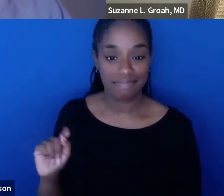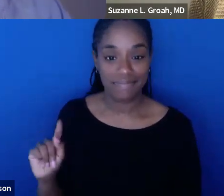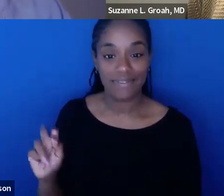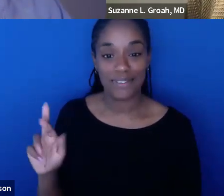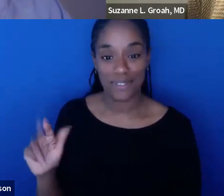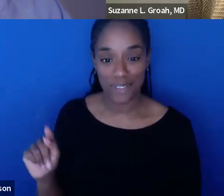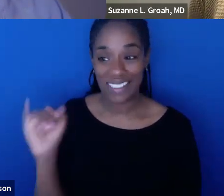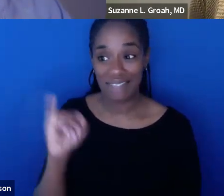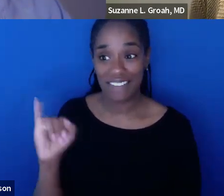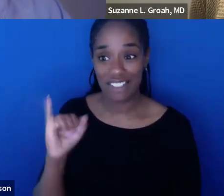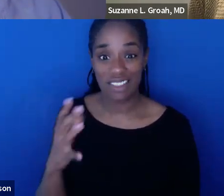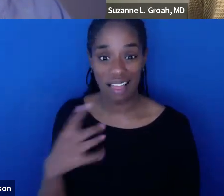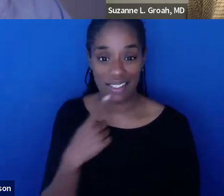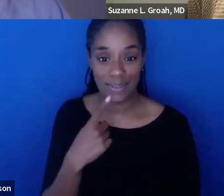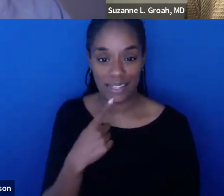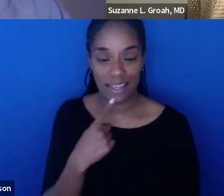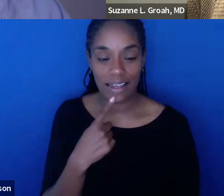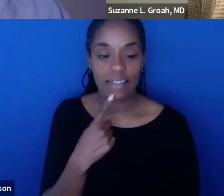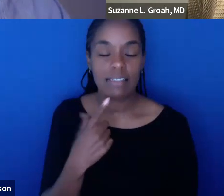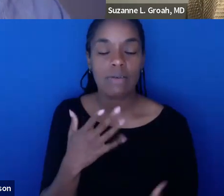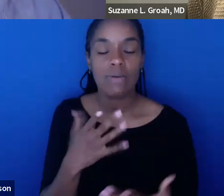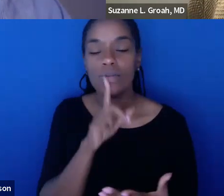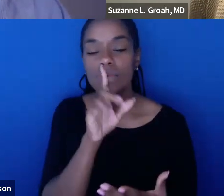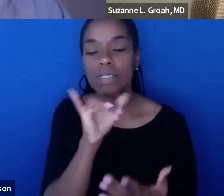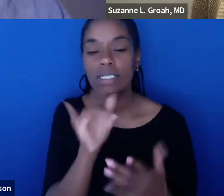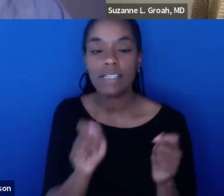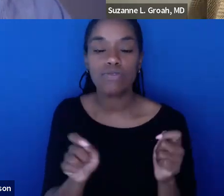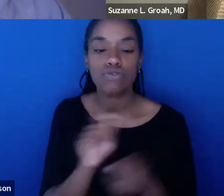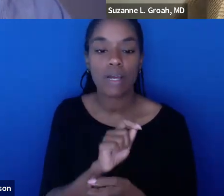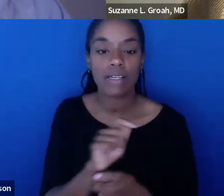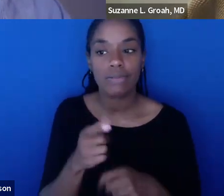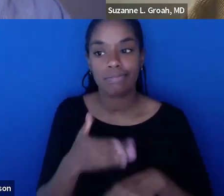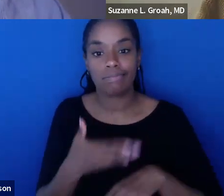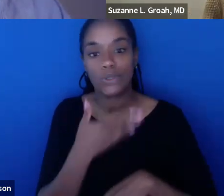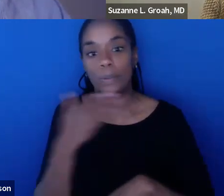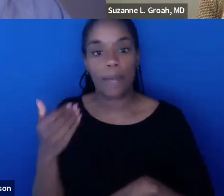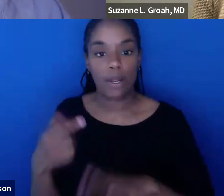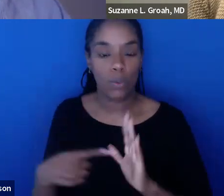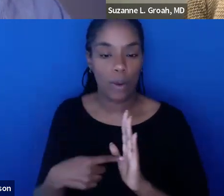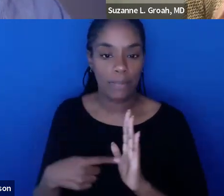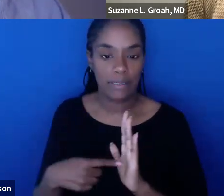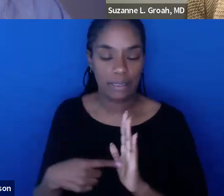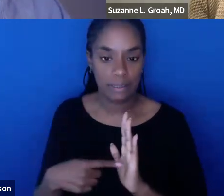So it was just a change to better represent when we're talking